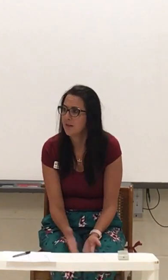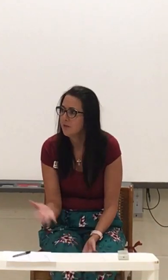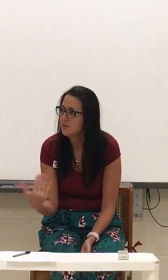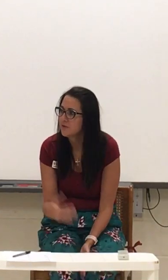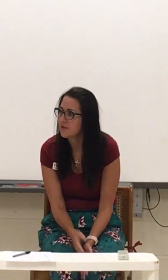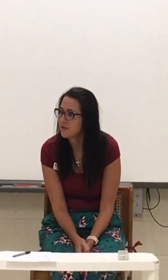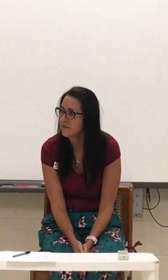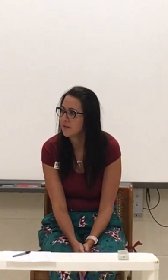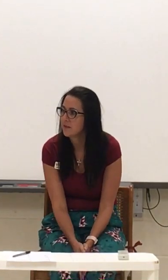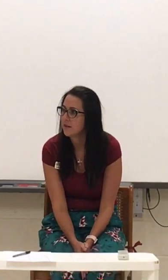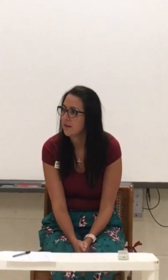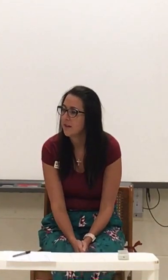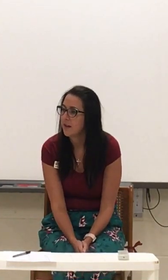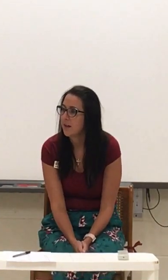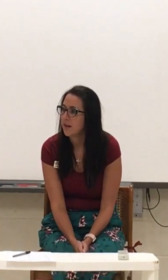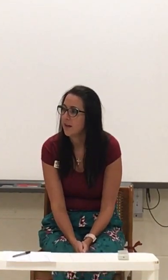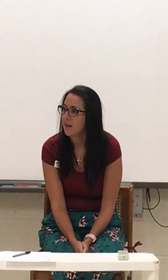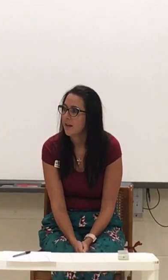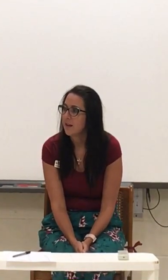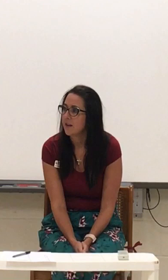you